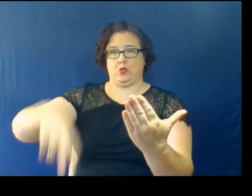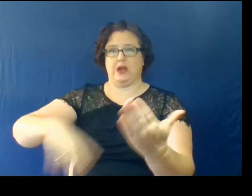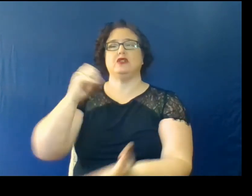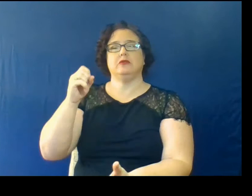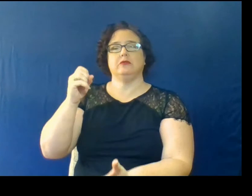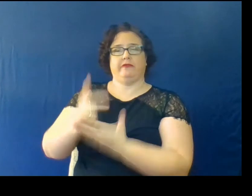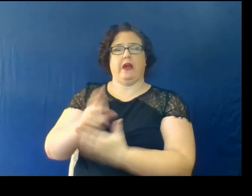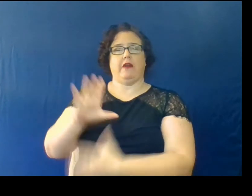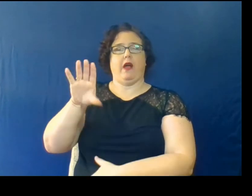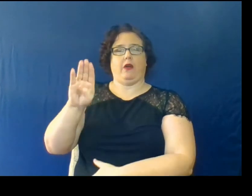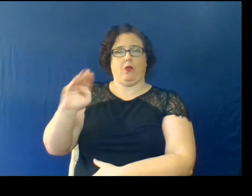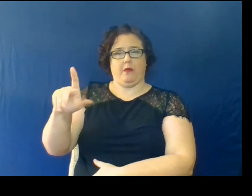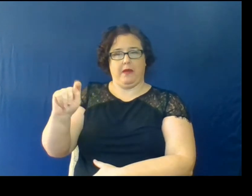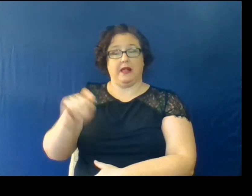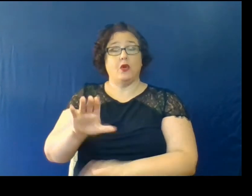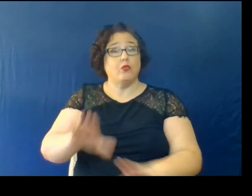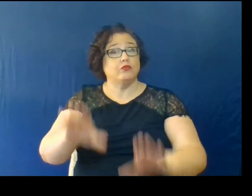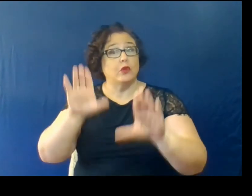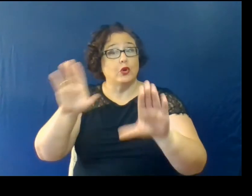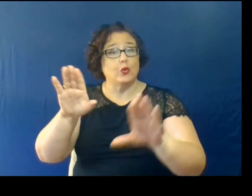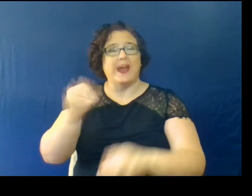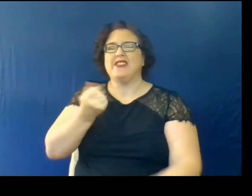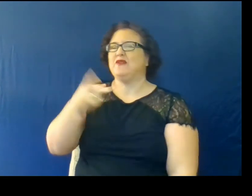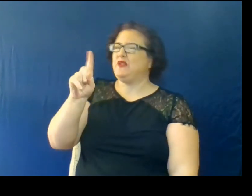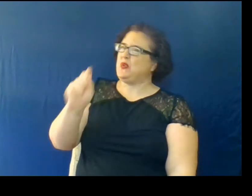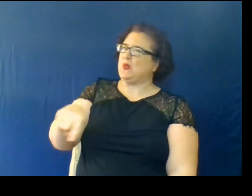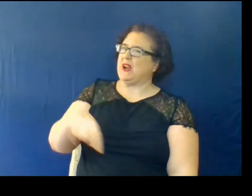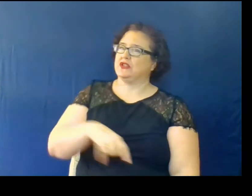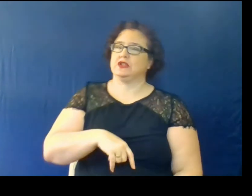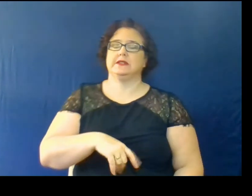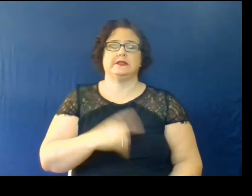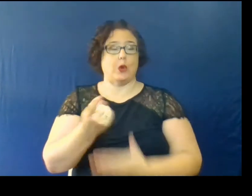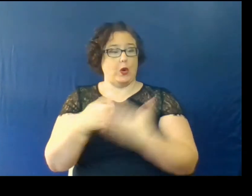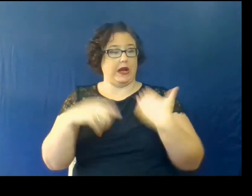a couple of questions I just want to want to run through. So Monday is technically a holiday